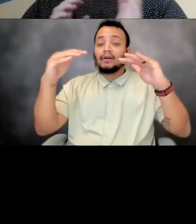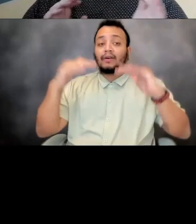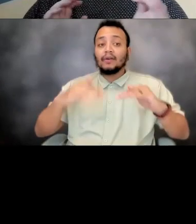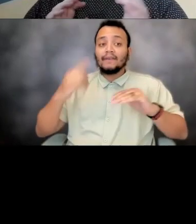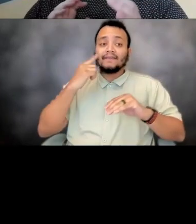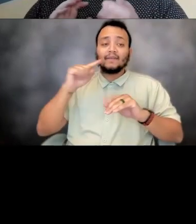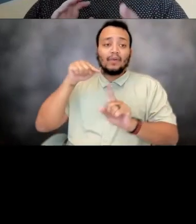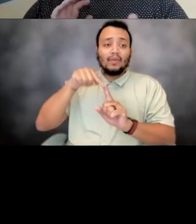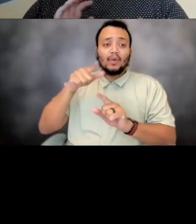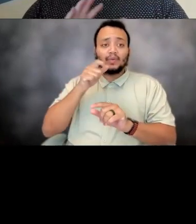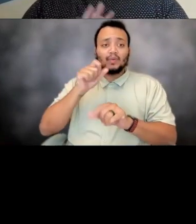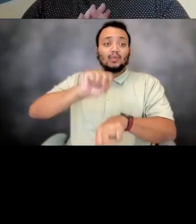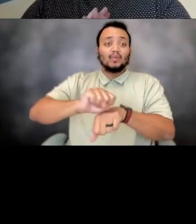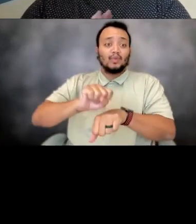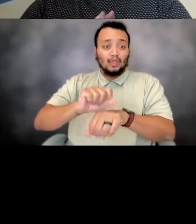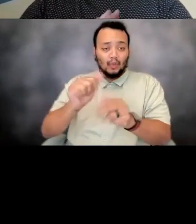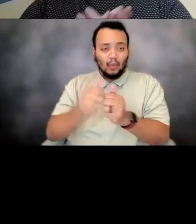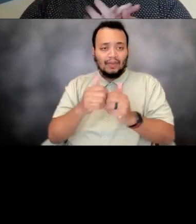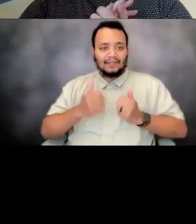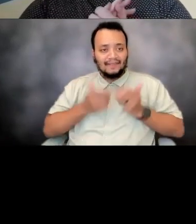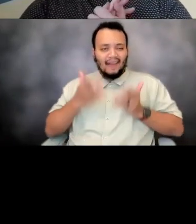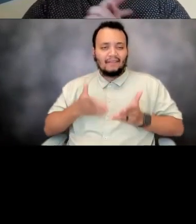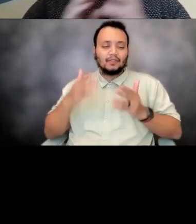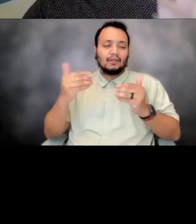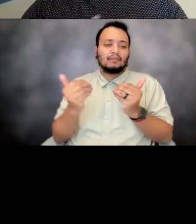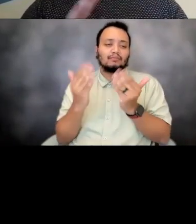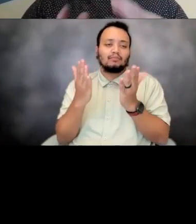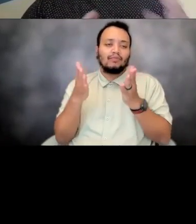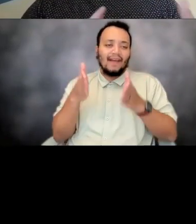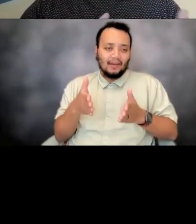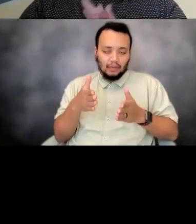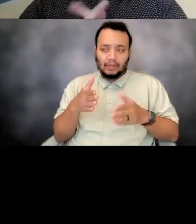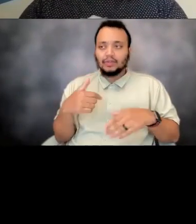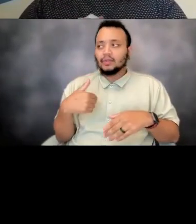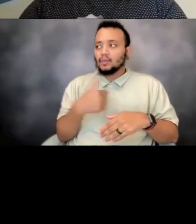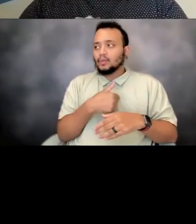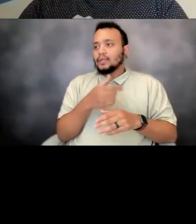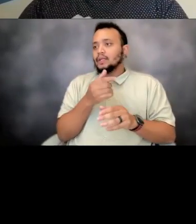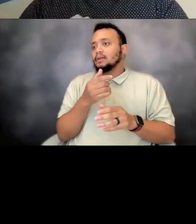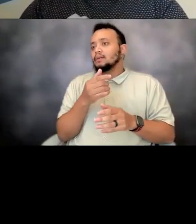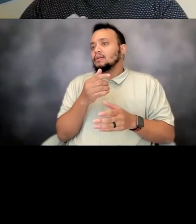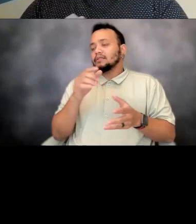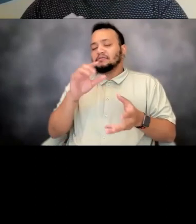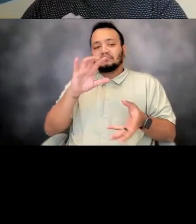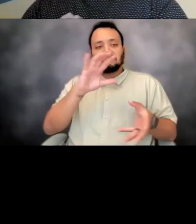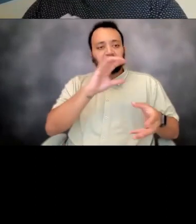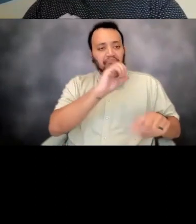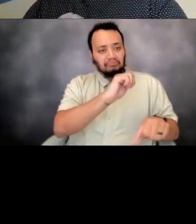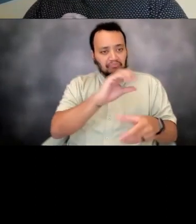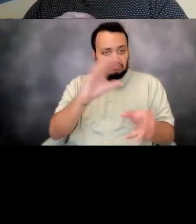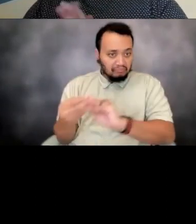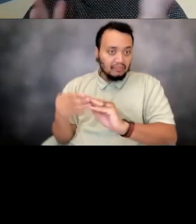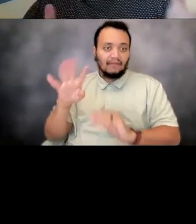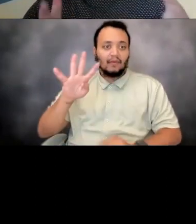And here this was split up by kind of role that people had. And you know, as you can tell,